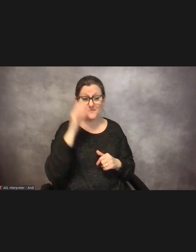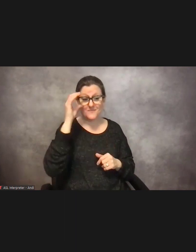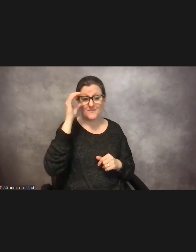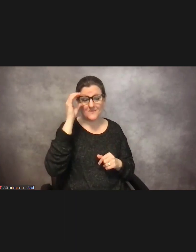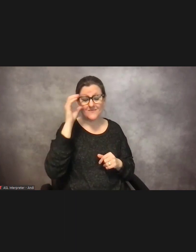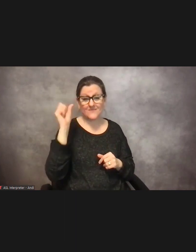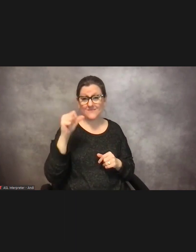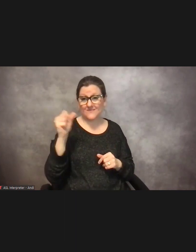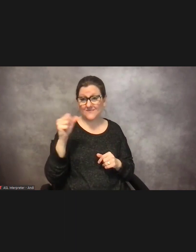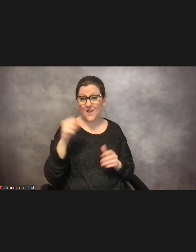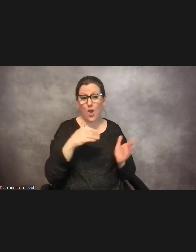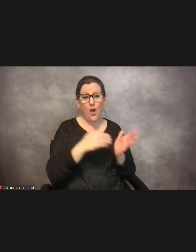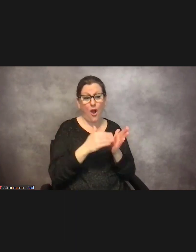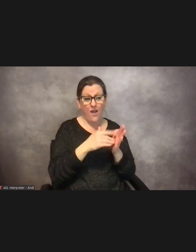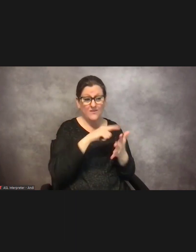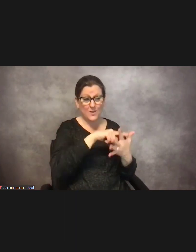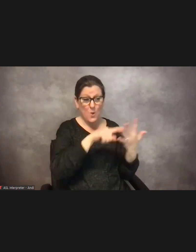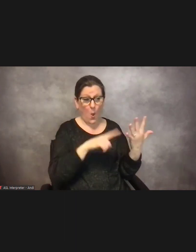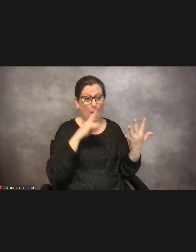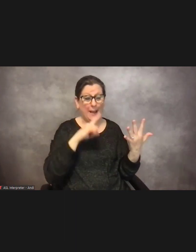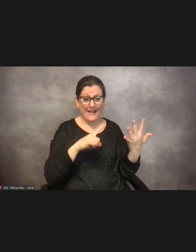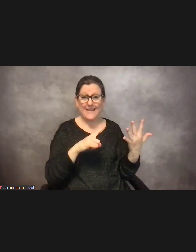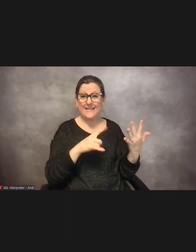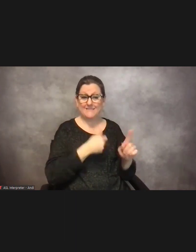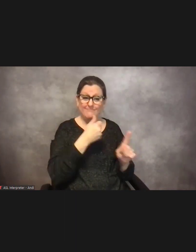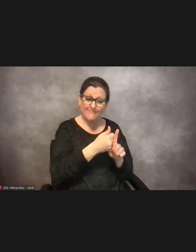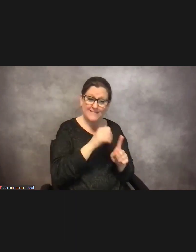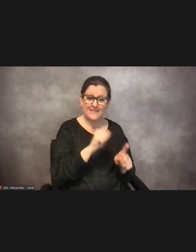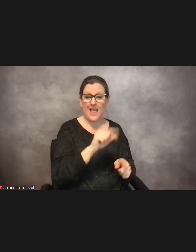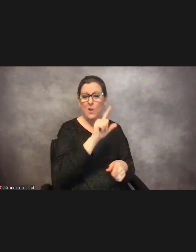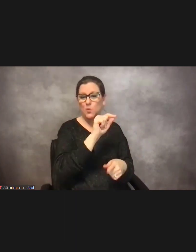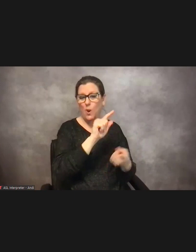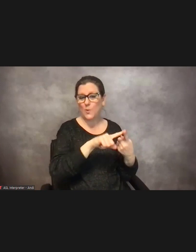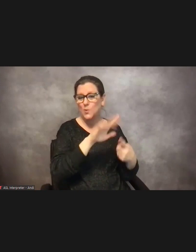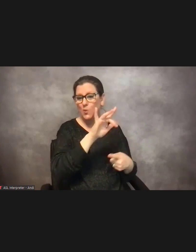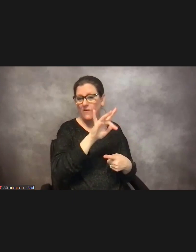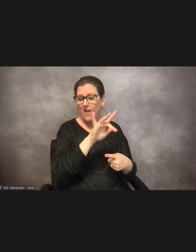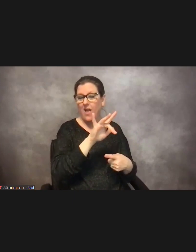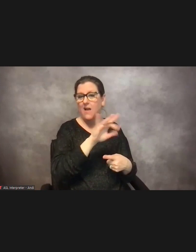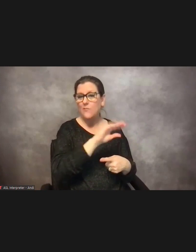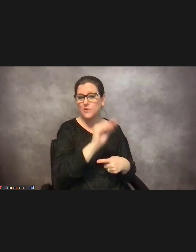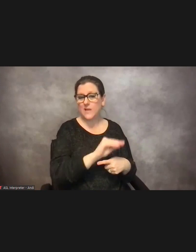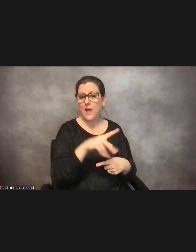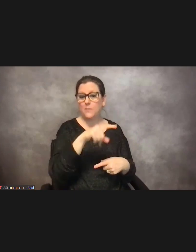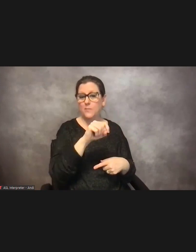: Love that question, because that, often, those are the kids that would fall in that 20 to 25 percent of pure tone screening,